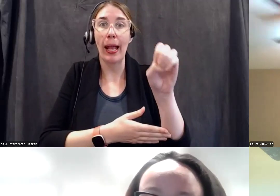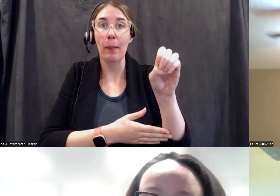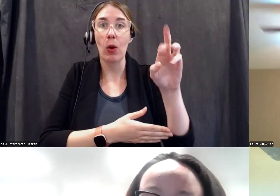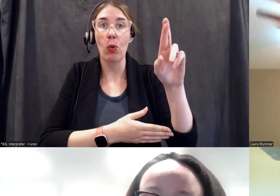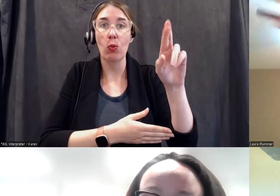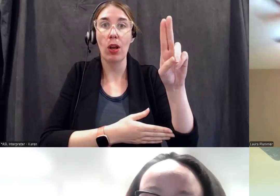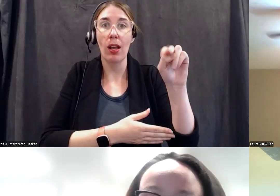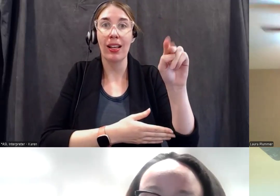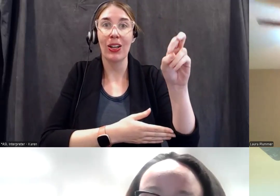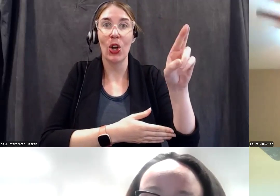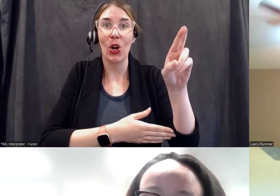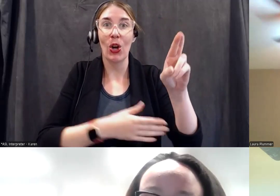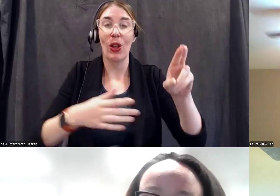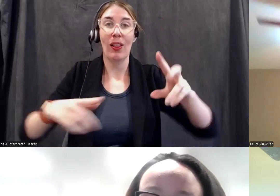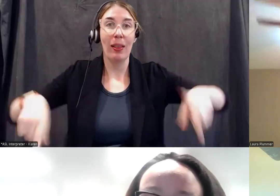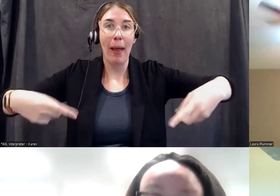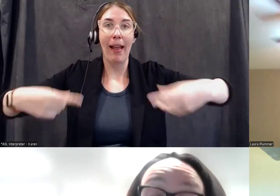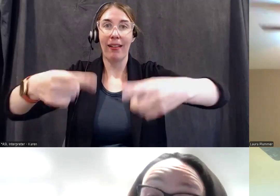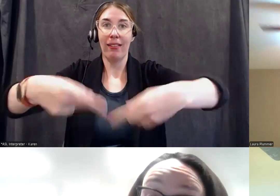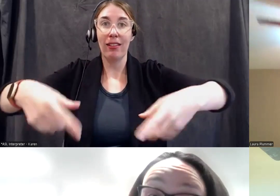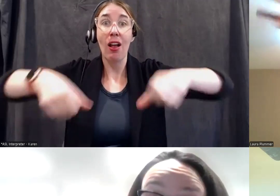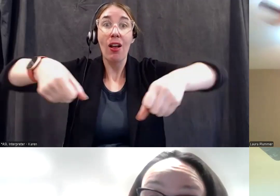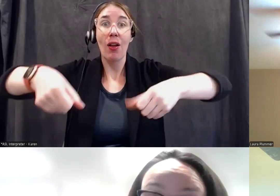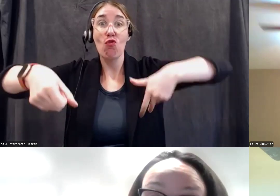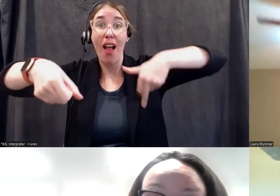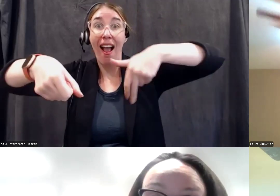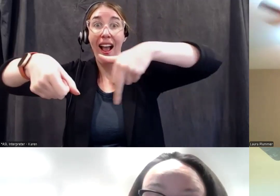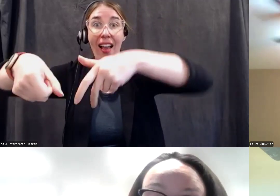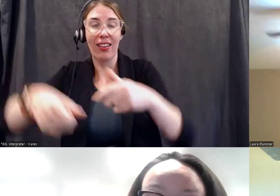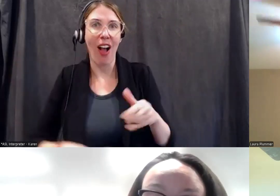And would love to see some of those in our own inventory, because I think it